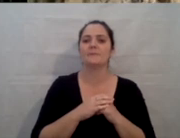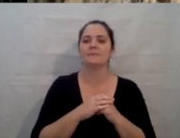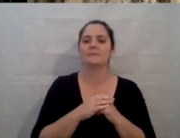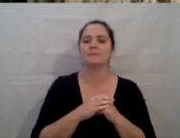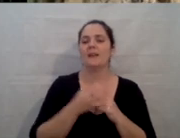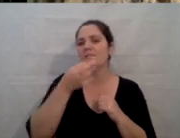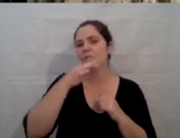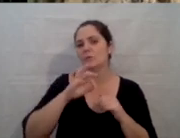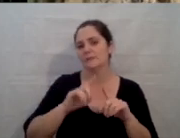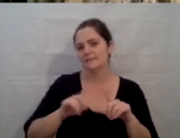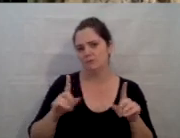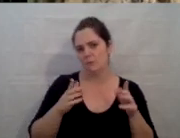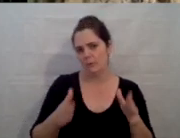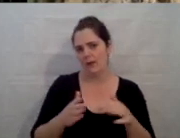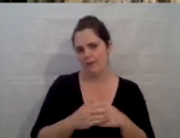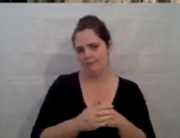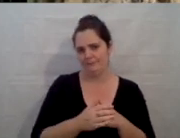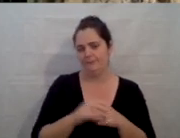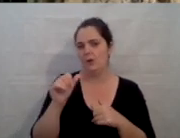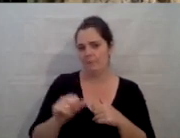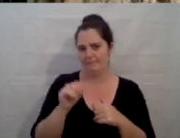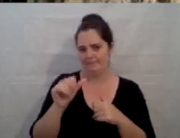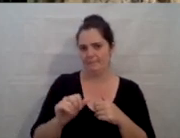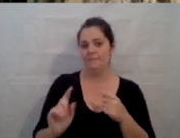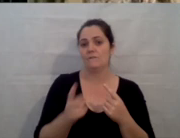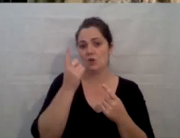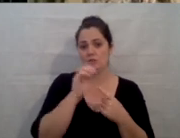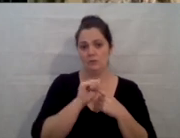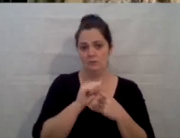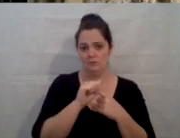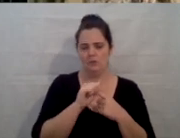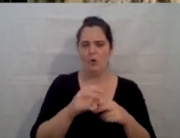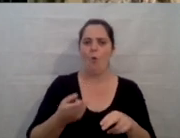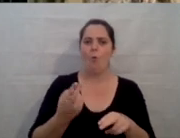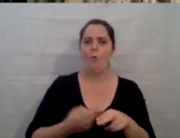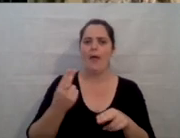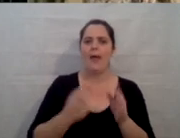a couple of different sections. We're going to begin with a very very quick map, then we're going to wipe that